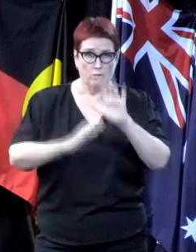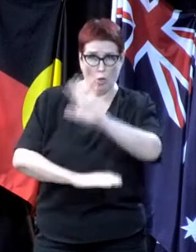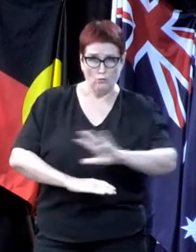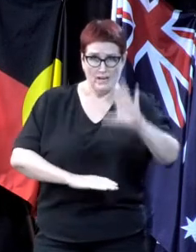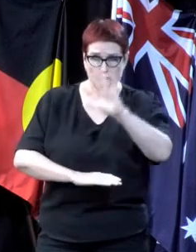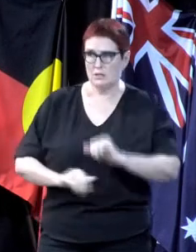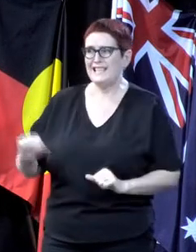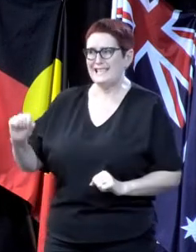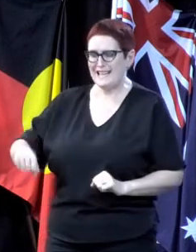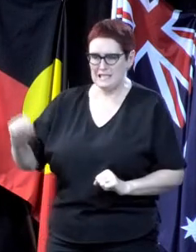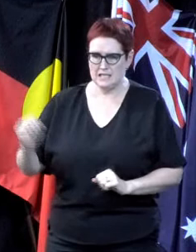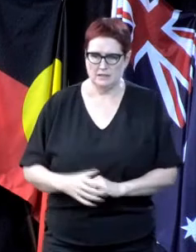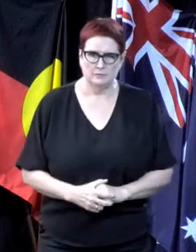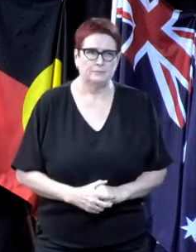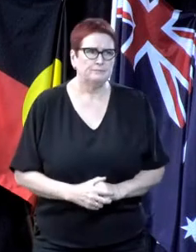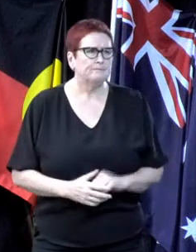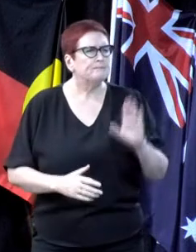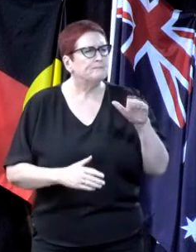OK, and, Ms. Morris - I'm sorry.